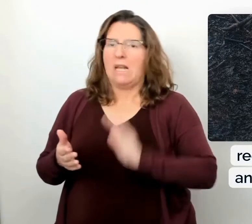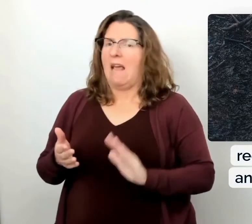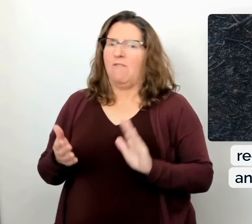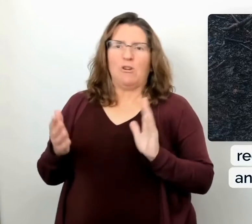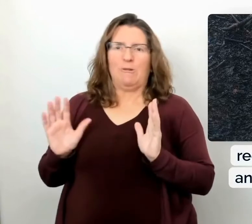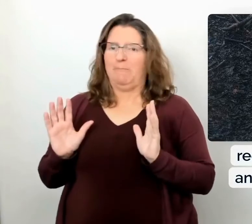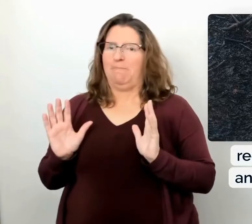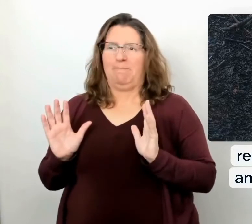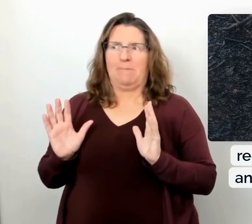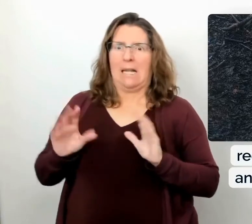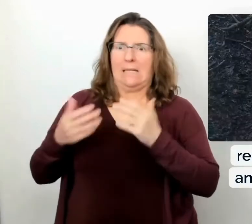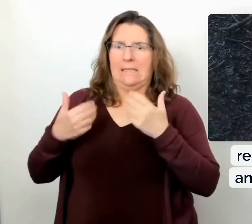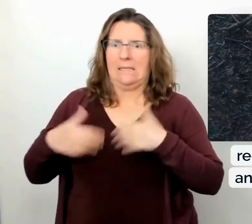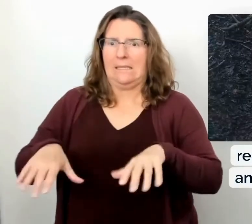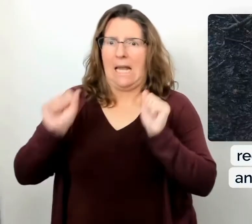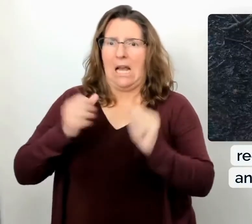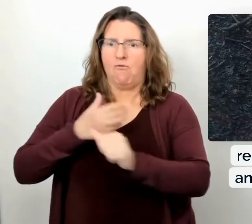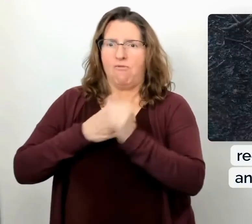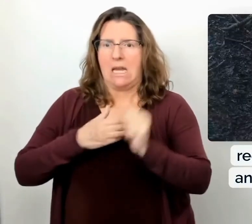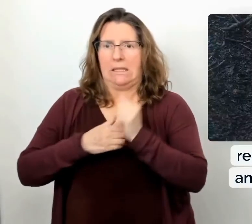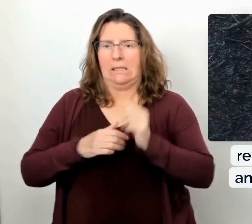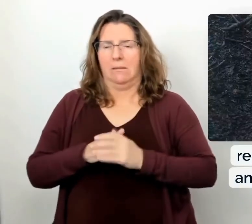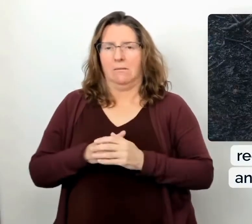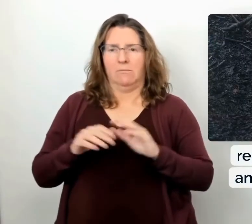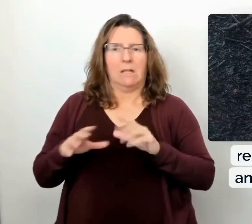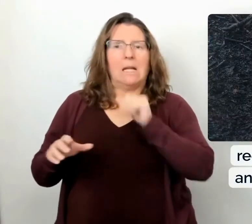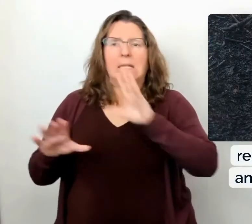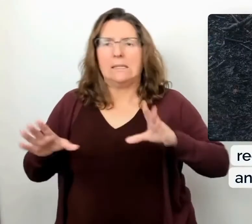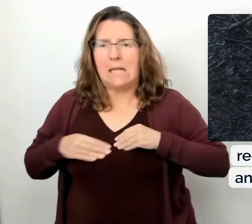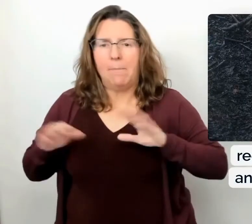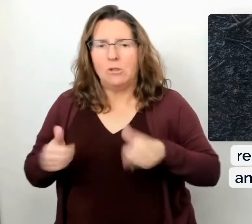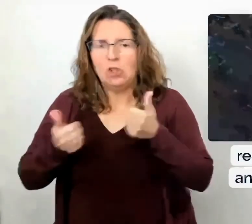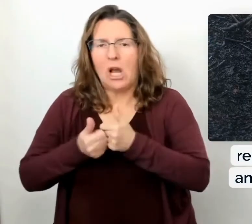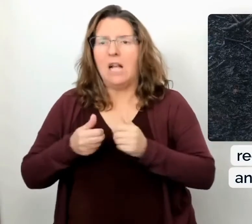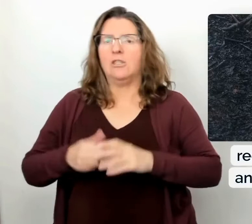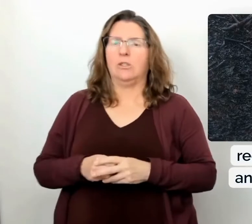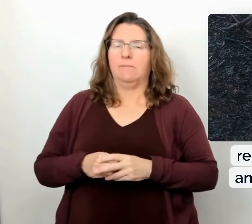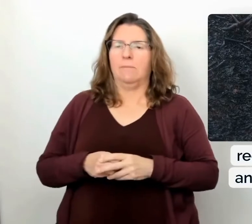Not really. It's too costly to take such risks, or to take on a challenge.